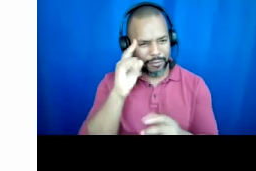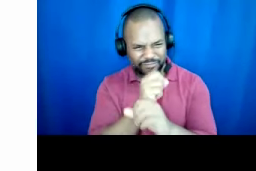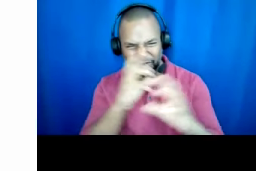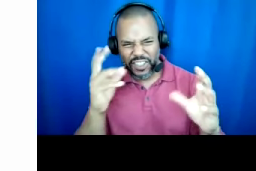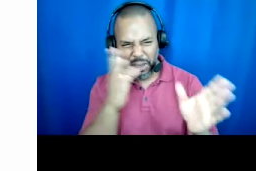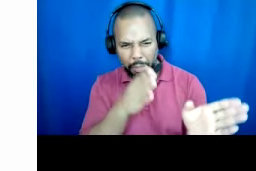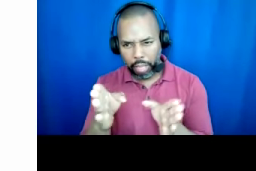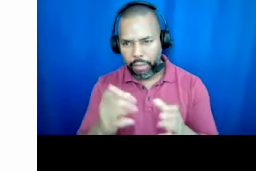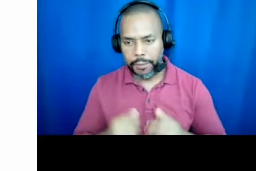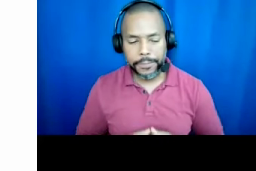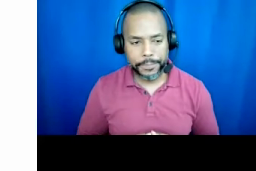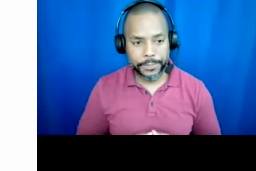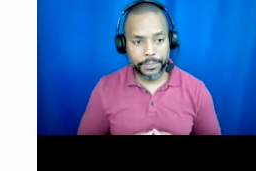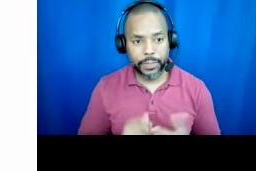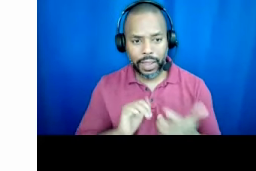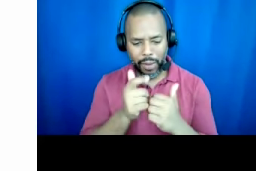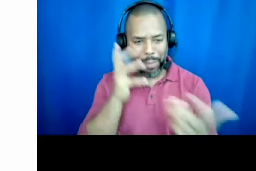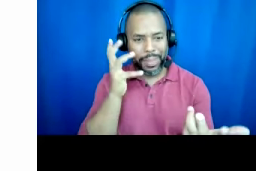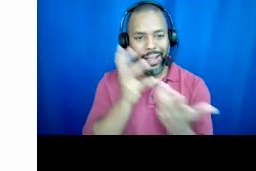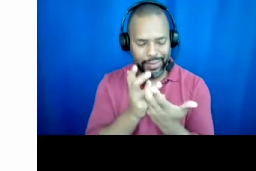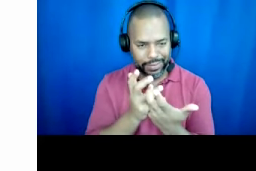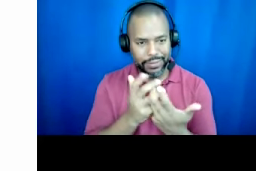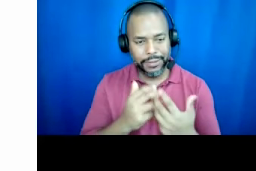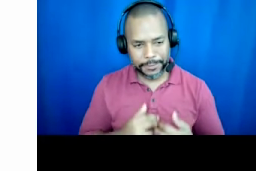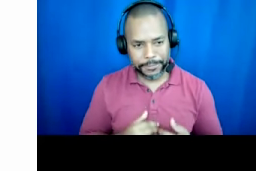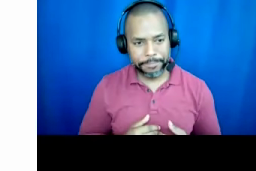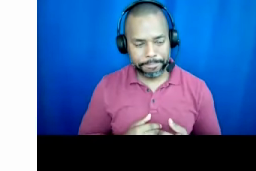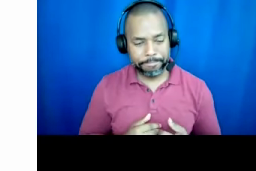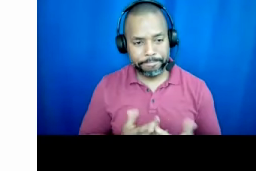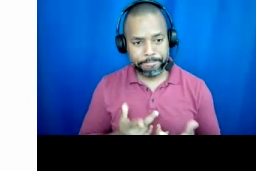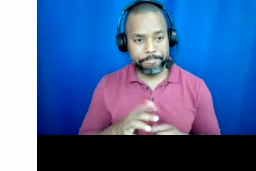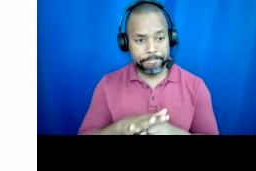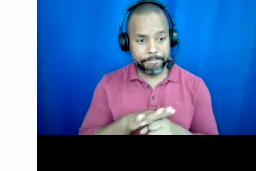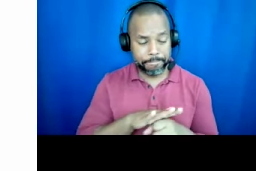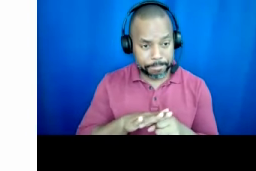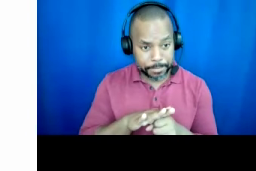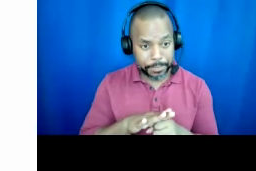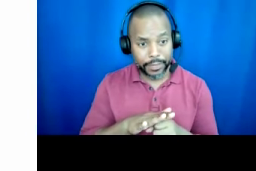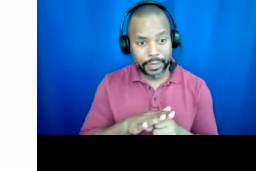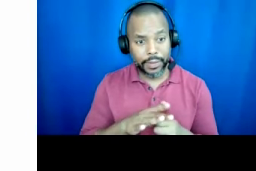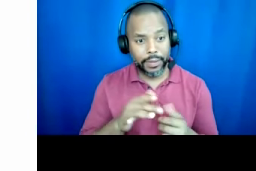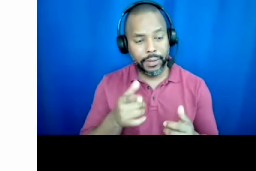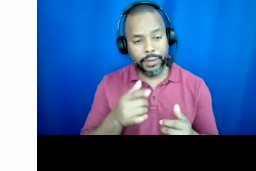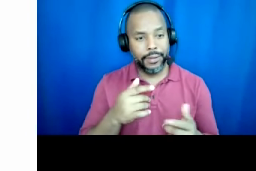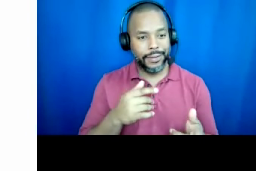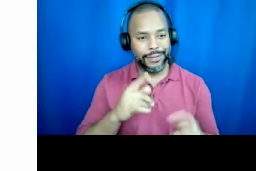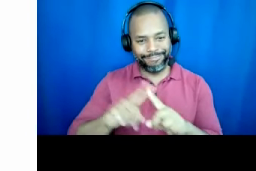Then as applicable, you know, areas then meet with relevant pathway team members, advisory groups,